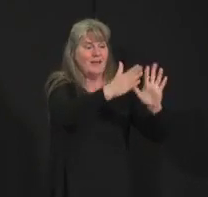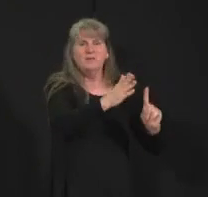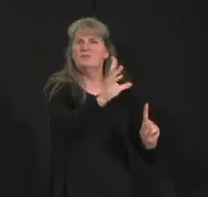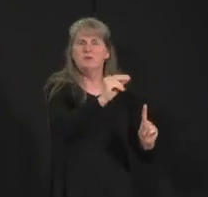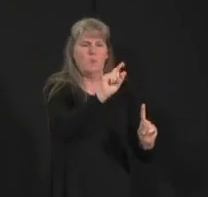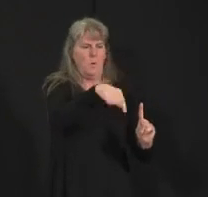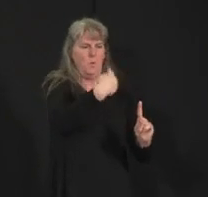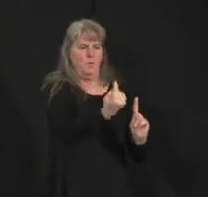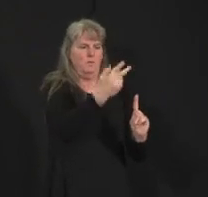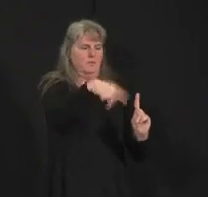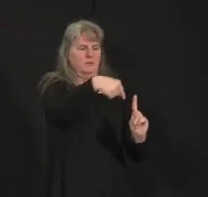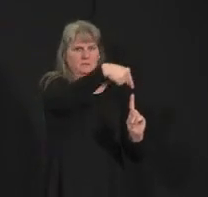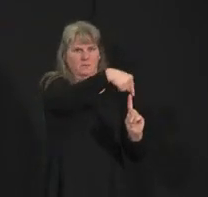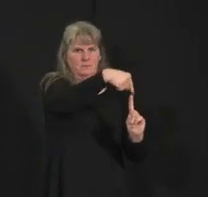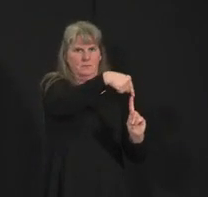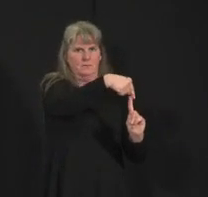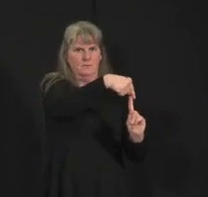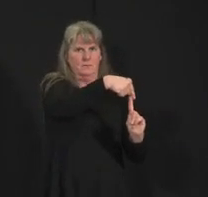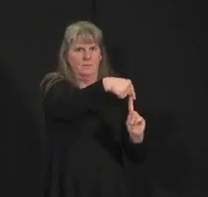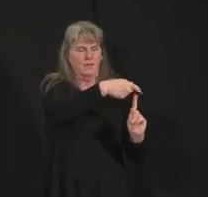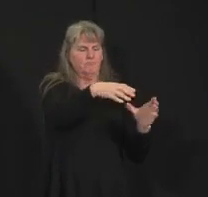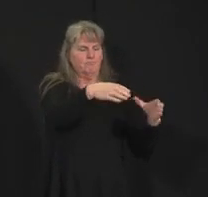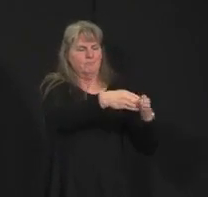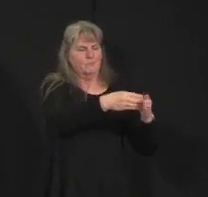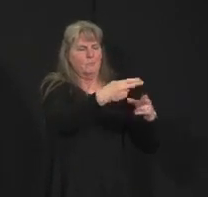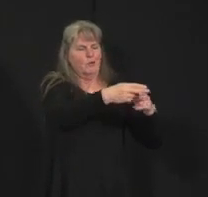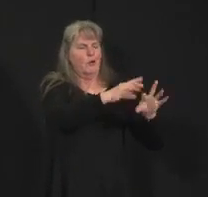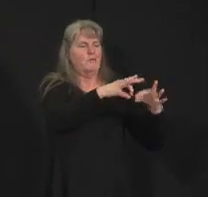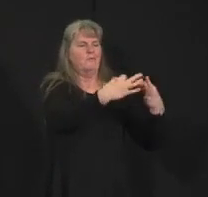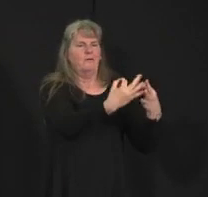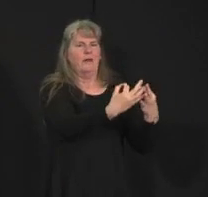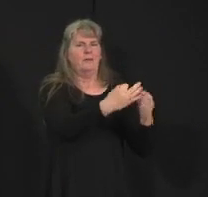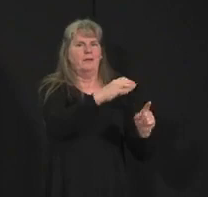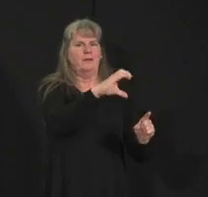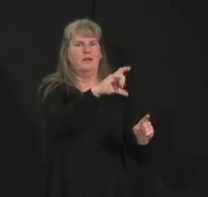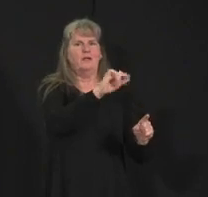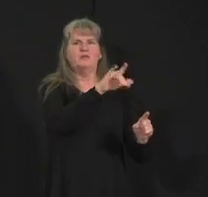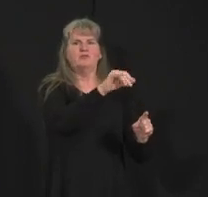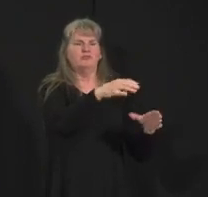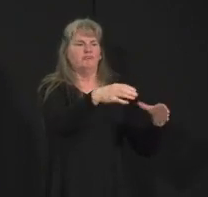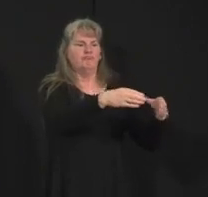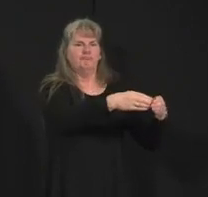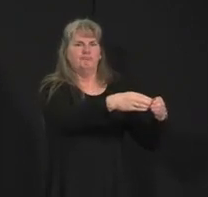essentially a family or household cluster.